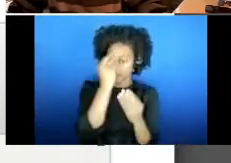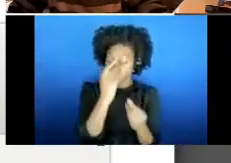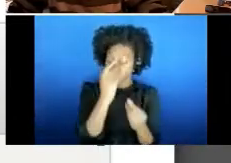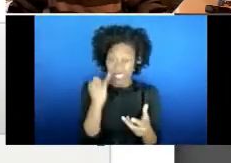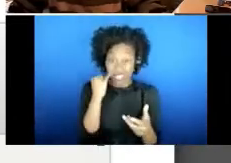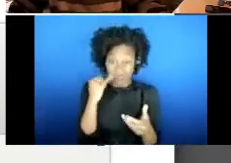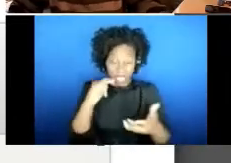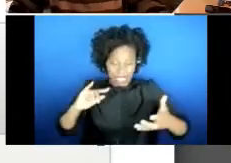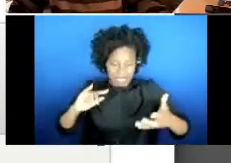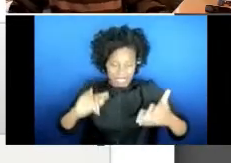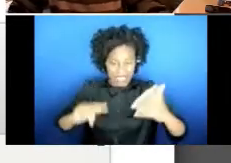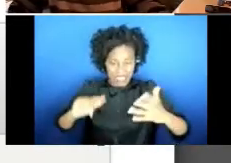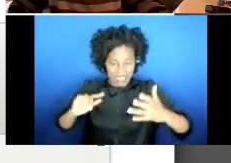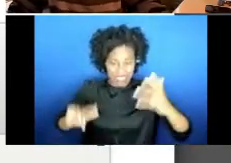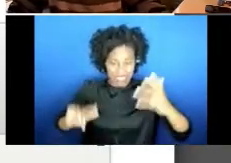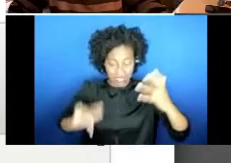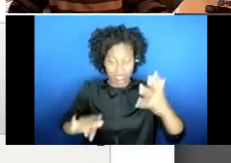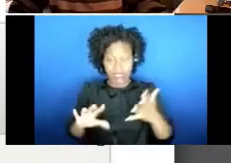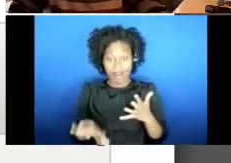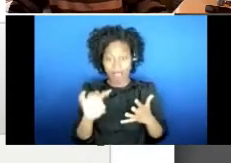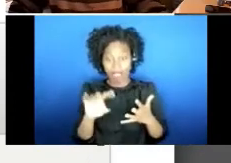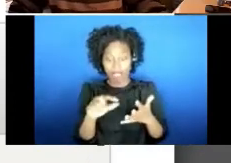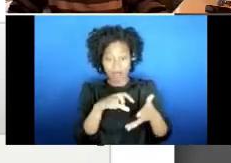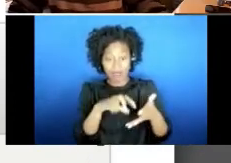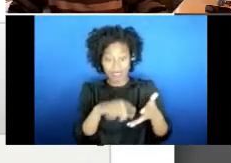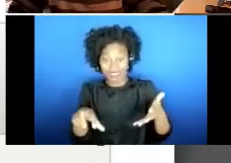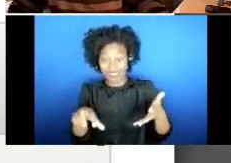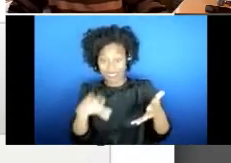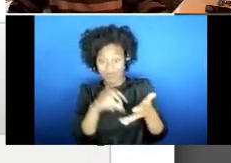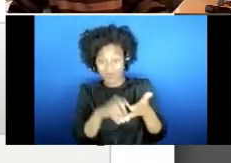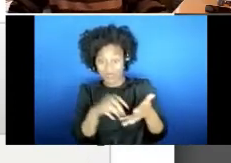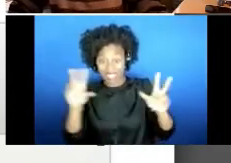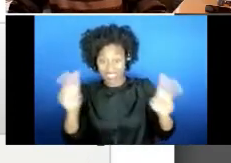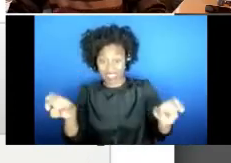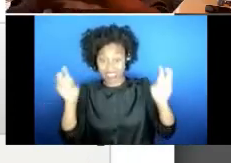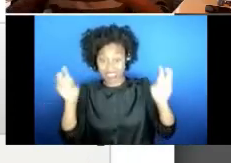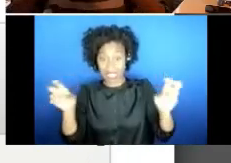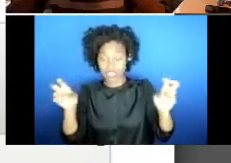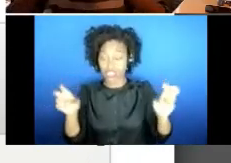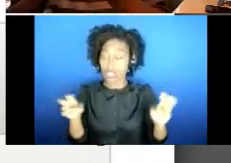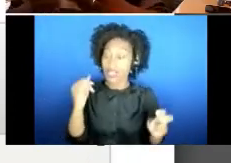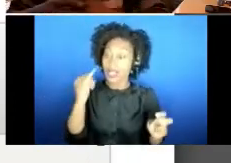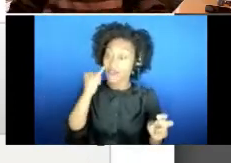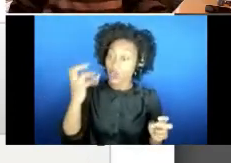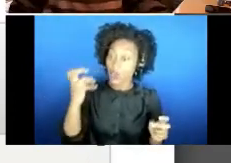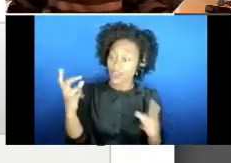a particular section. From there if you want your visitors to go to a particular section,